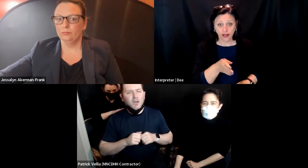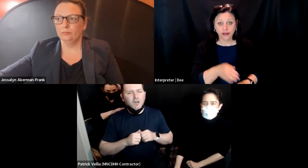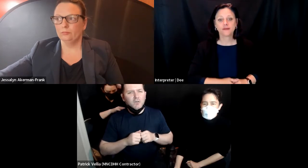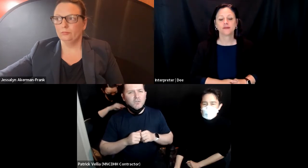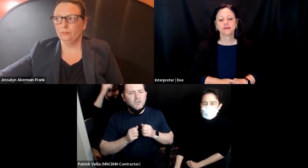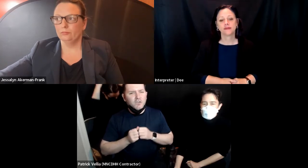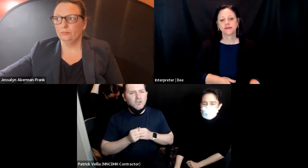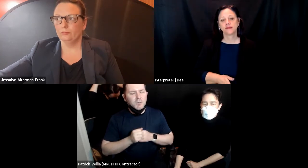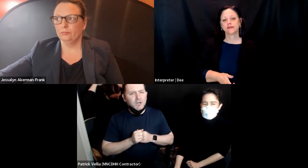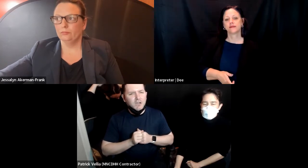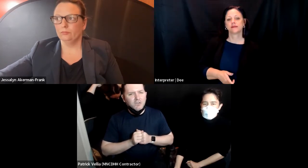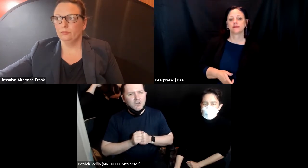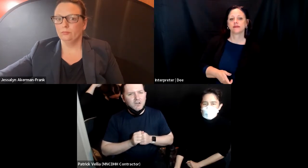If the person actually knows English, like my mentor, still don't know English, so they type on my iPad and I